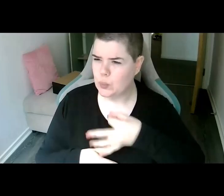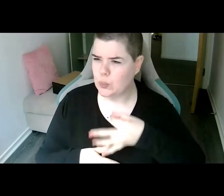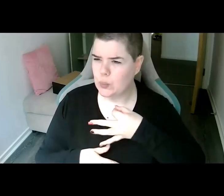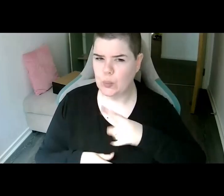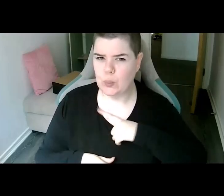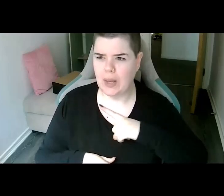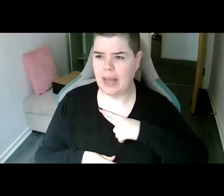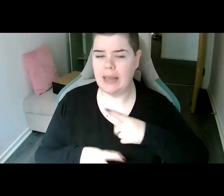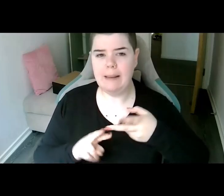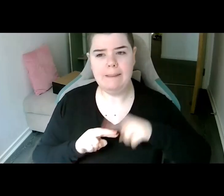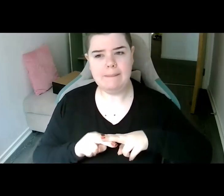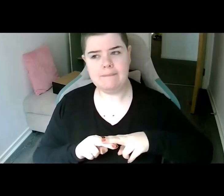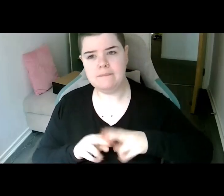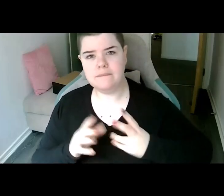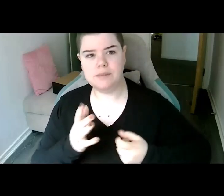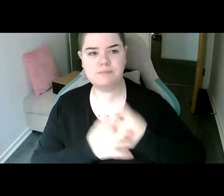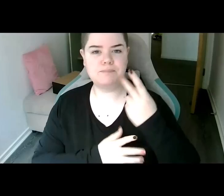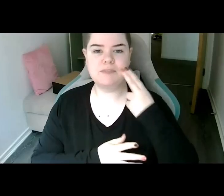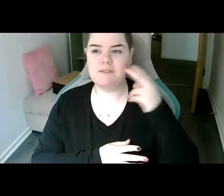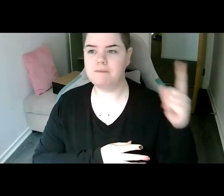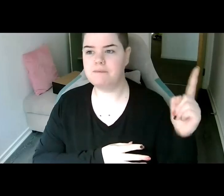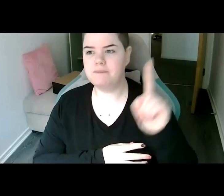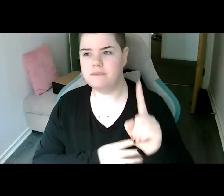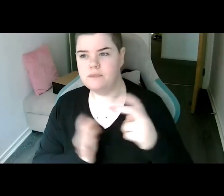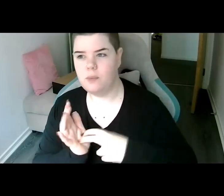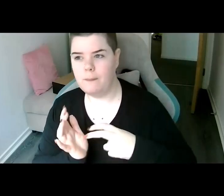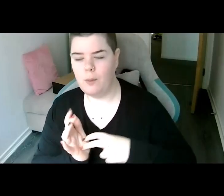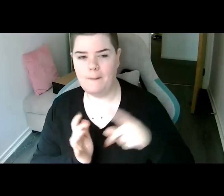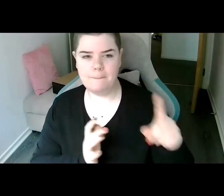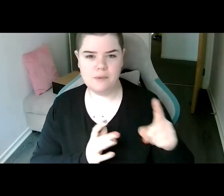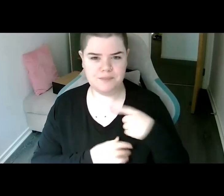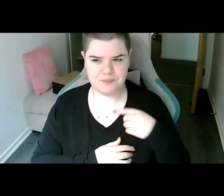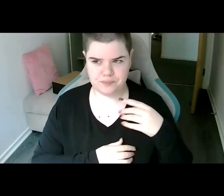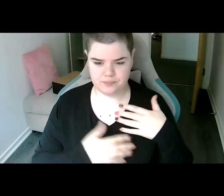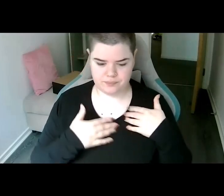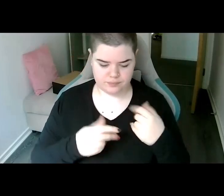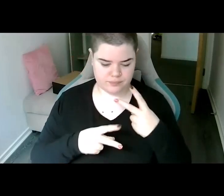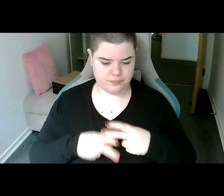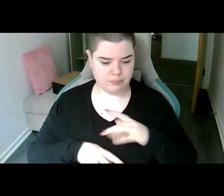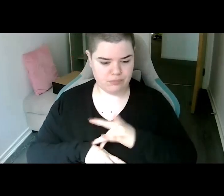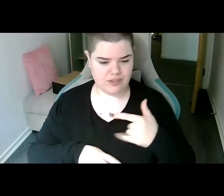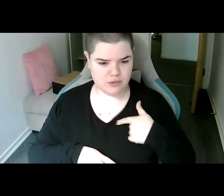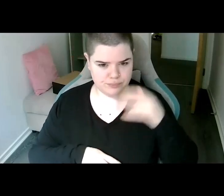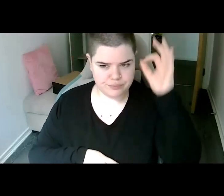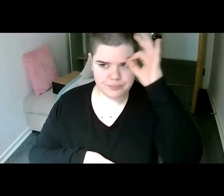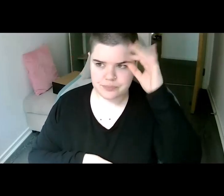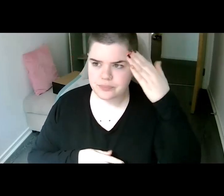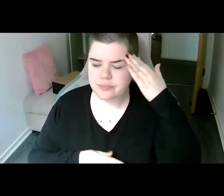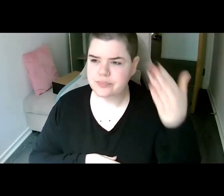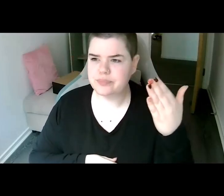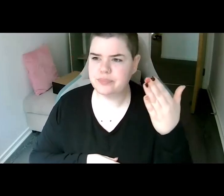which is quite a large Pitfall, because imagine a deaf person arriving for their appointment, and the professional they're seeing doesn't even know